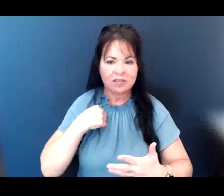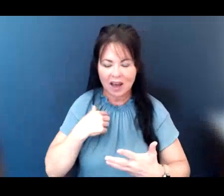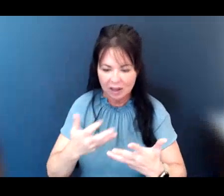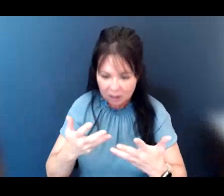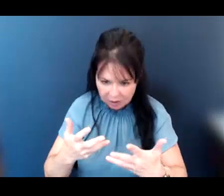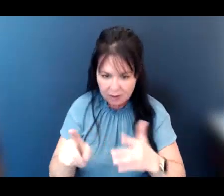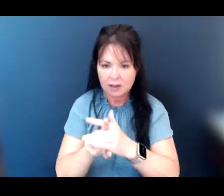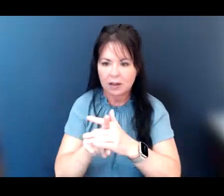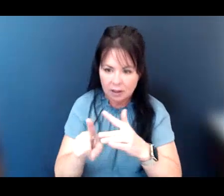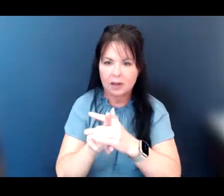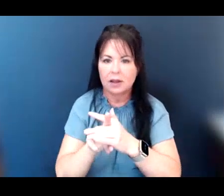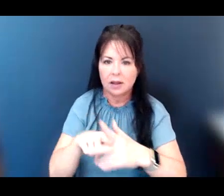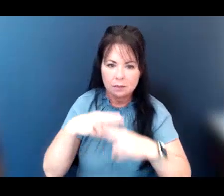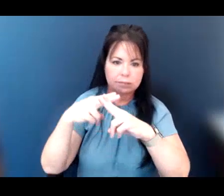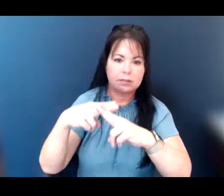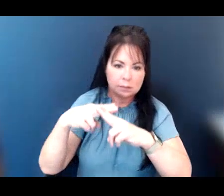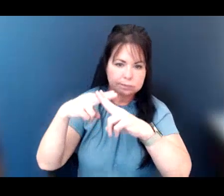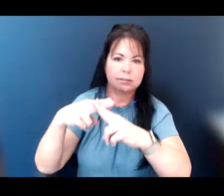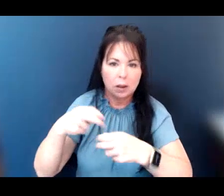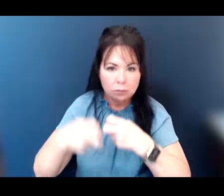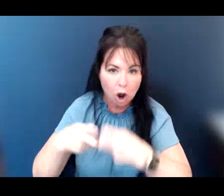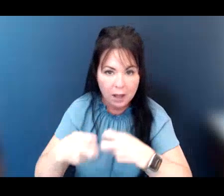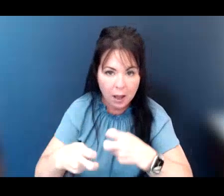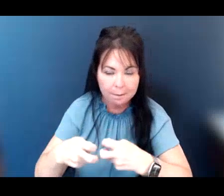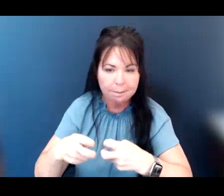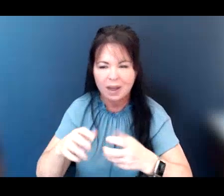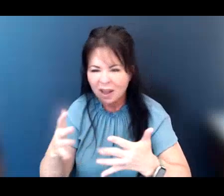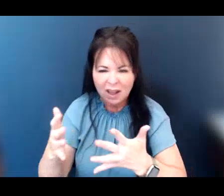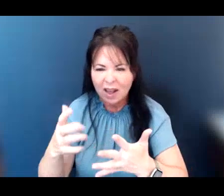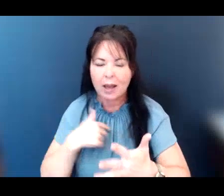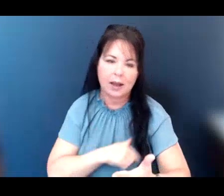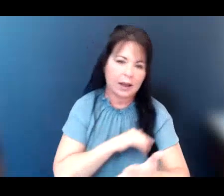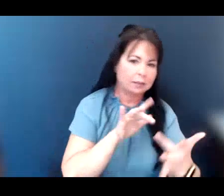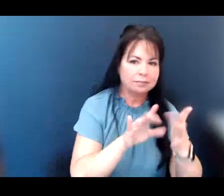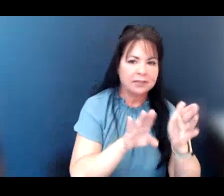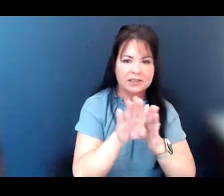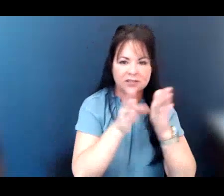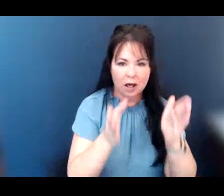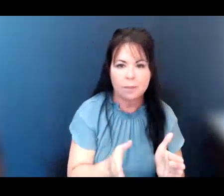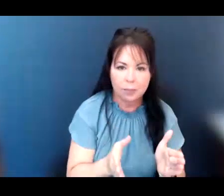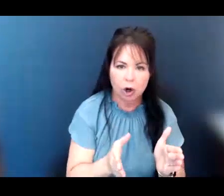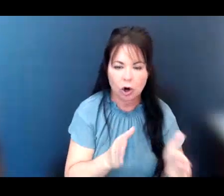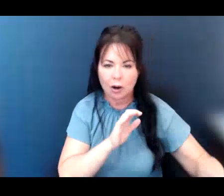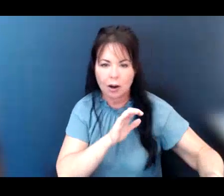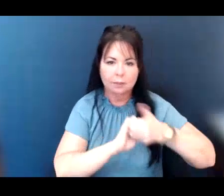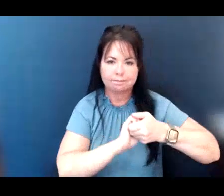then I reach out to my developer and consult with them. And together, as a team, we figure out what the best solution is.